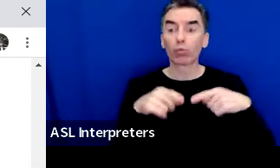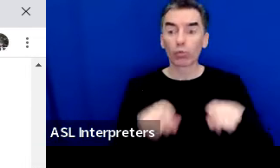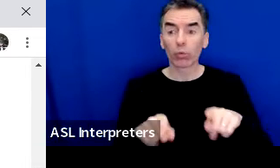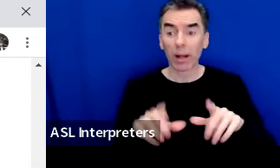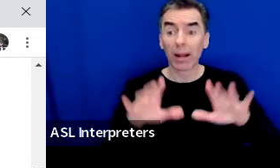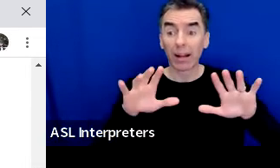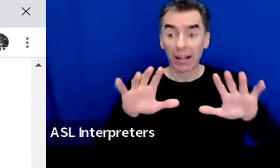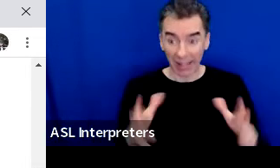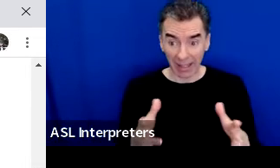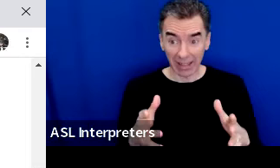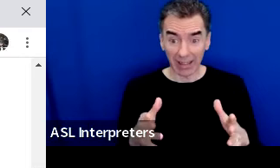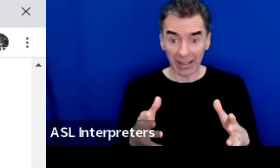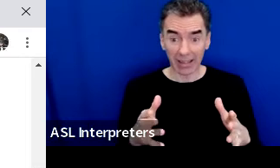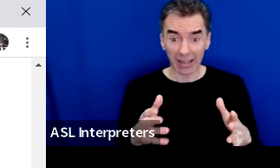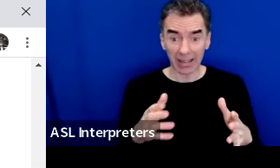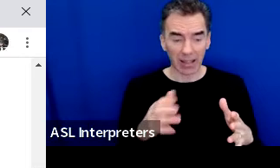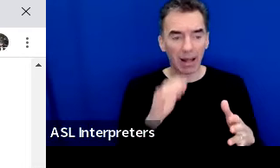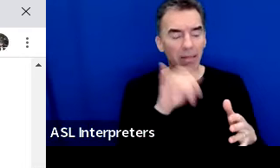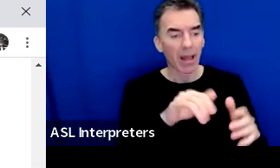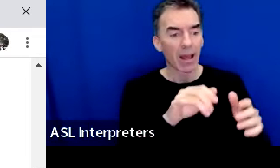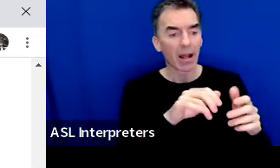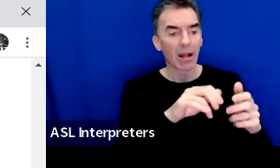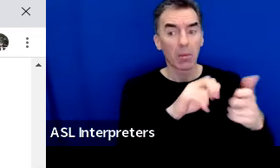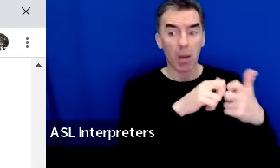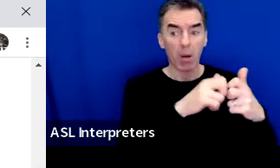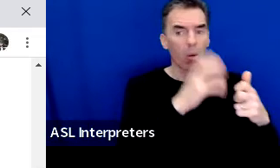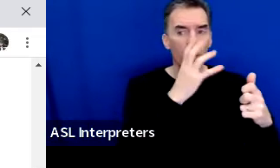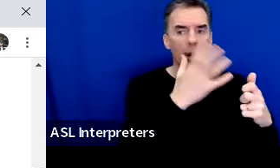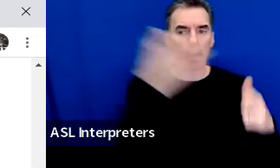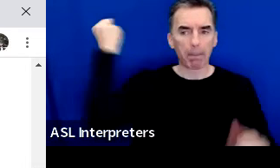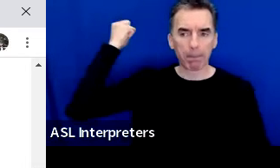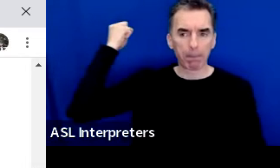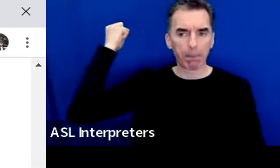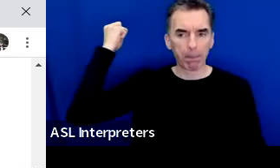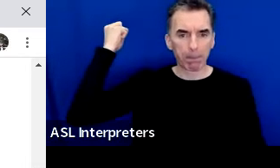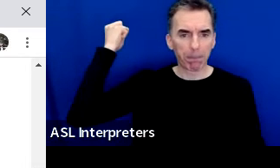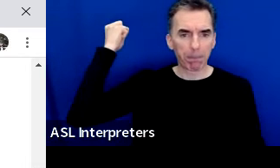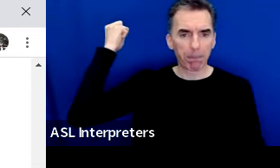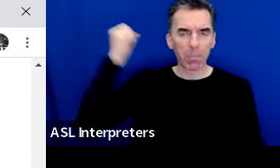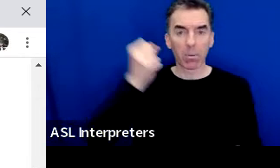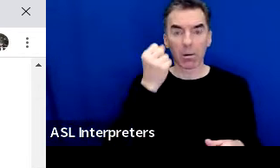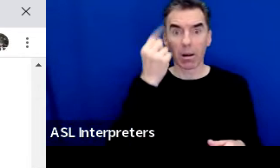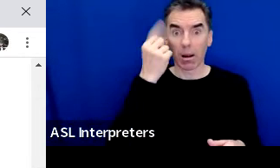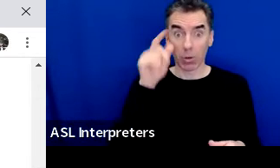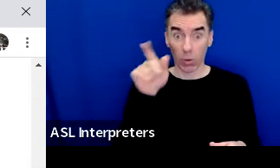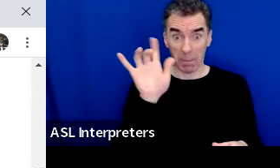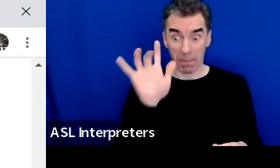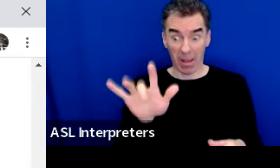That takes the problem away from the whole homework assignment for all students. So it'll give you a big warning and you sure you want to do that. OK.